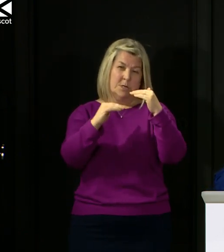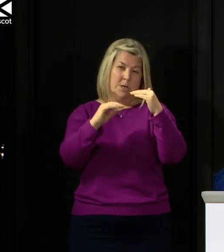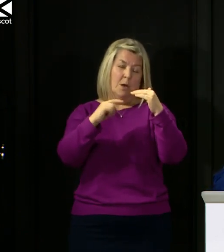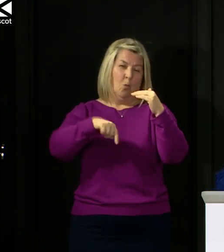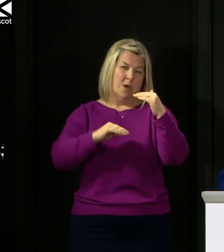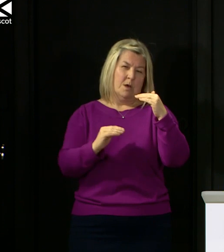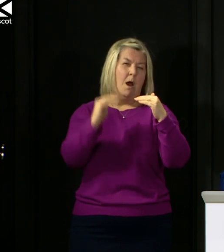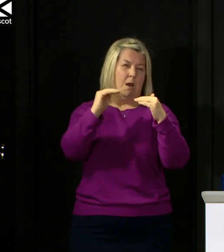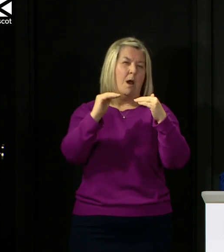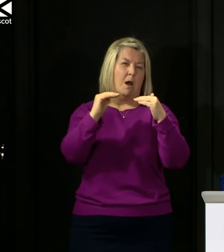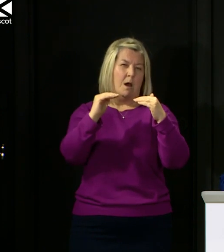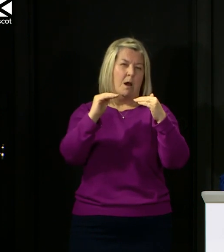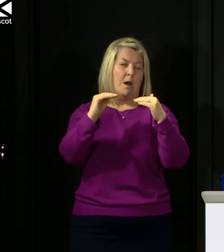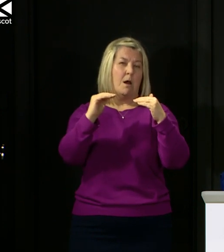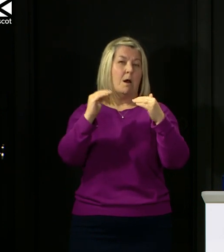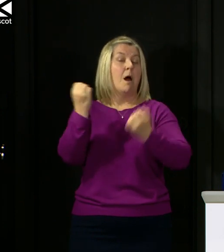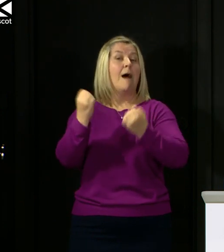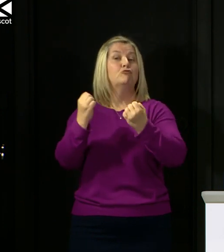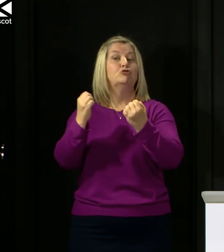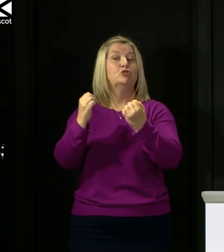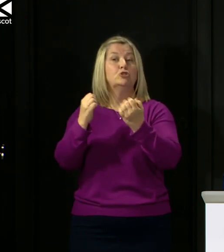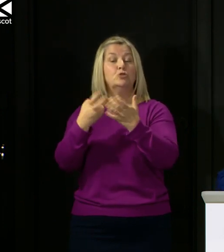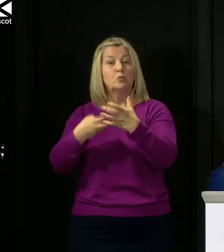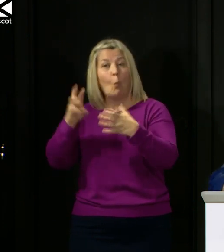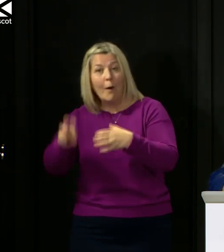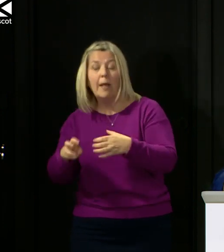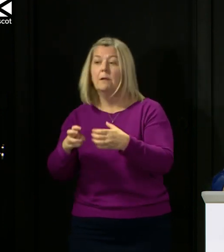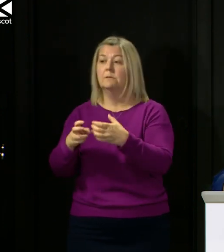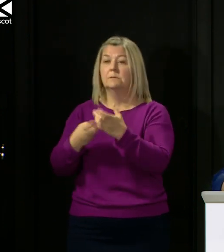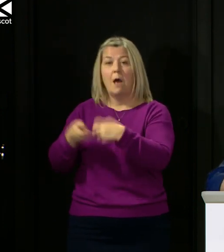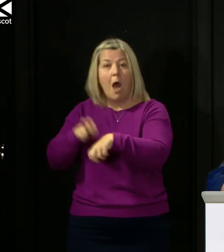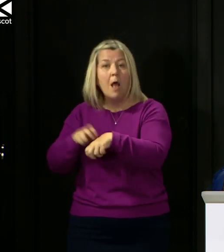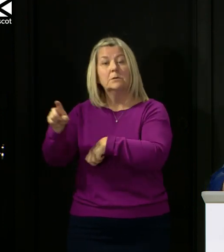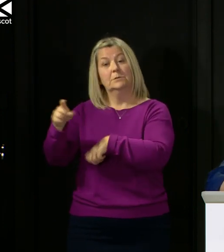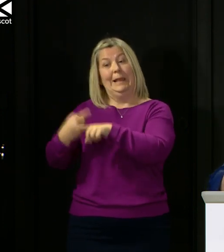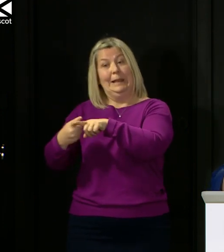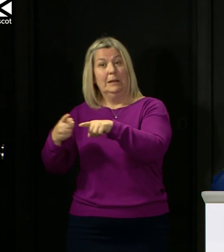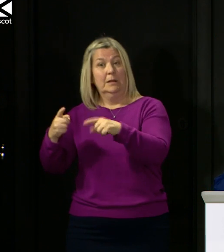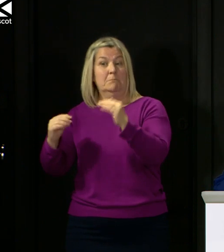the UK on average, it may be there are variations in England, but certainly slightly above in